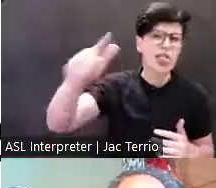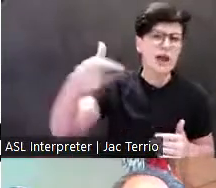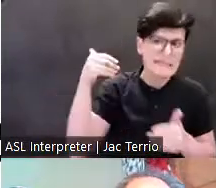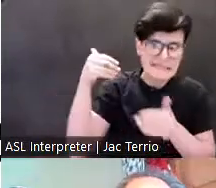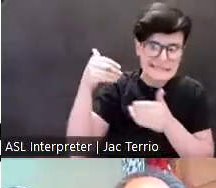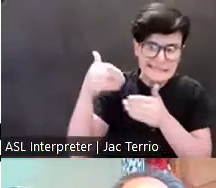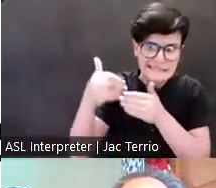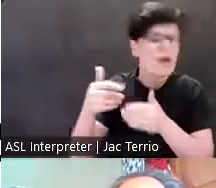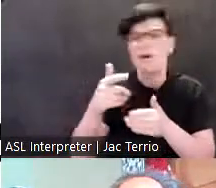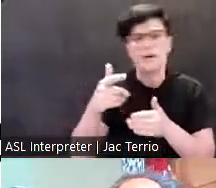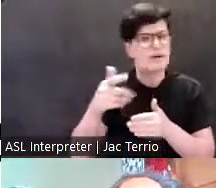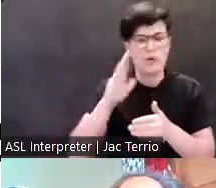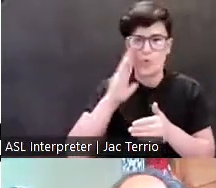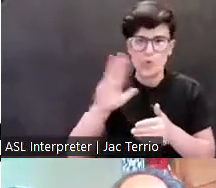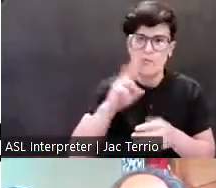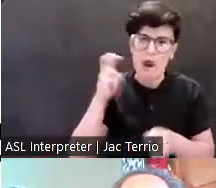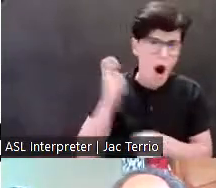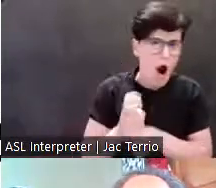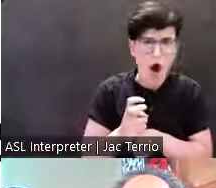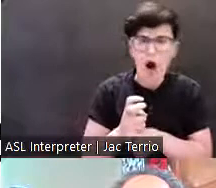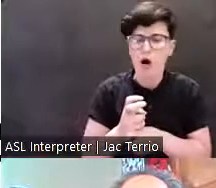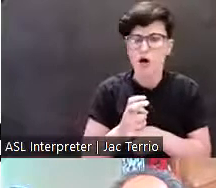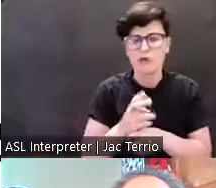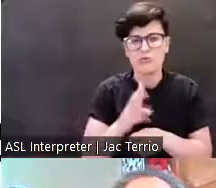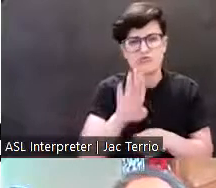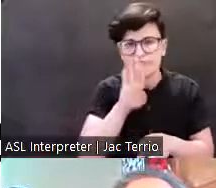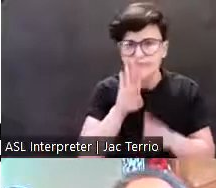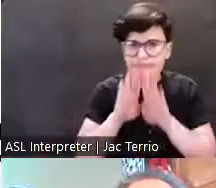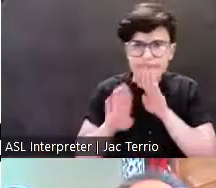what is necessary to be able to stay in your apartment.